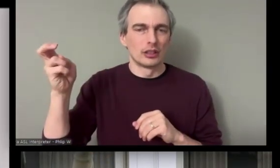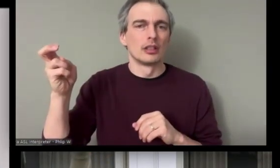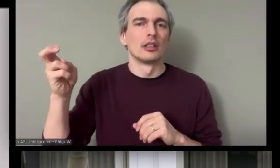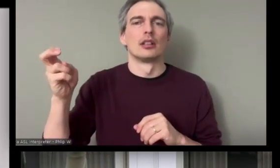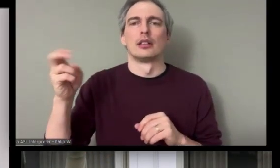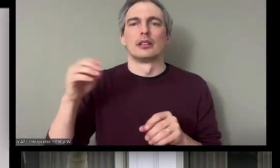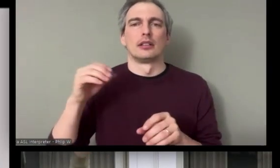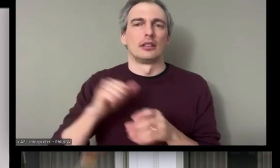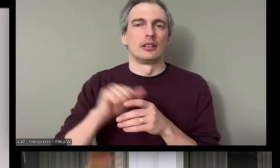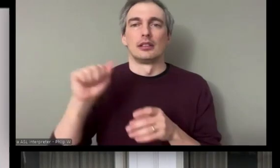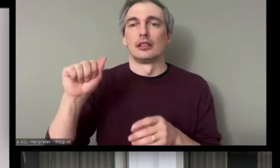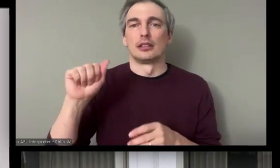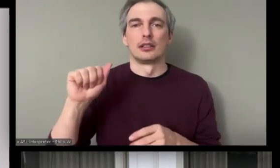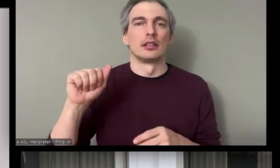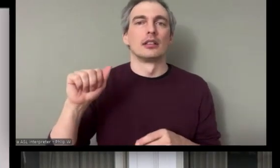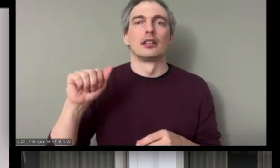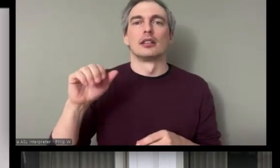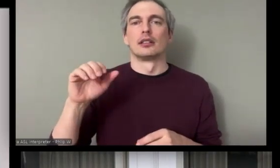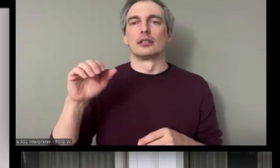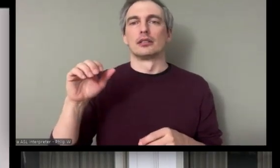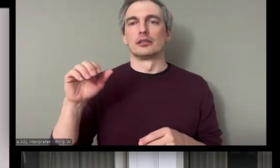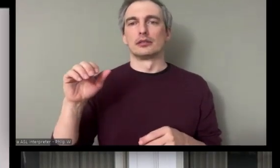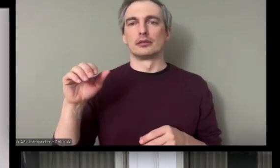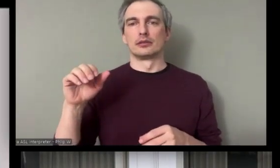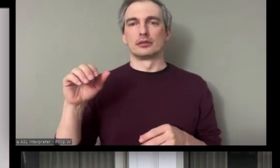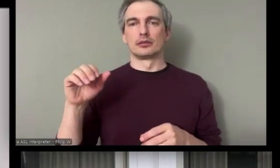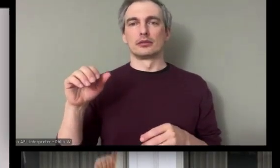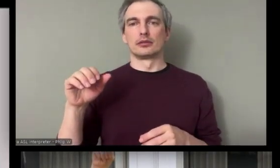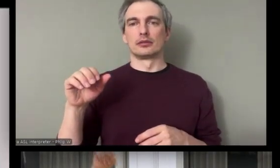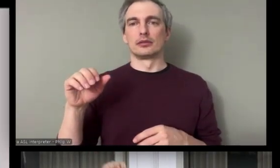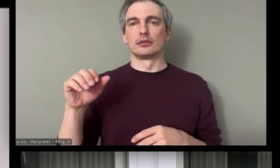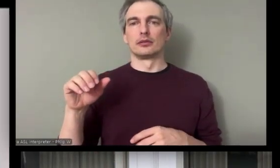that you can do a rotation of the arm up high to push a button.